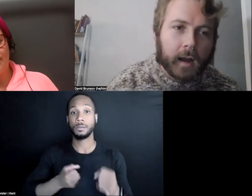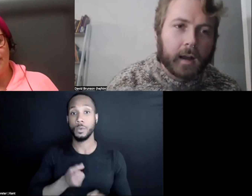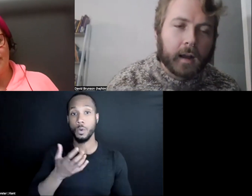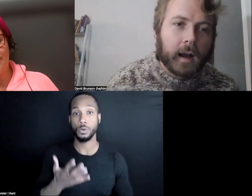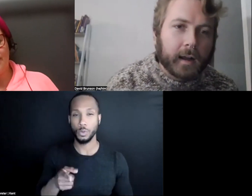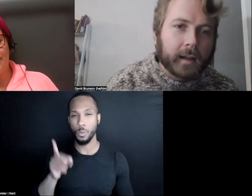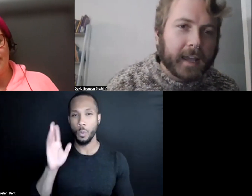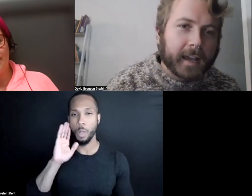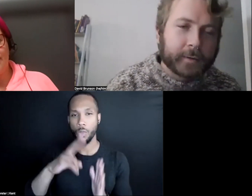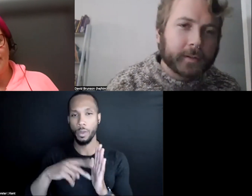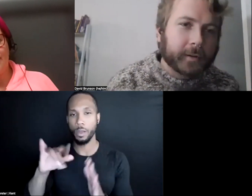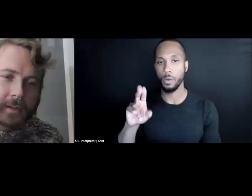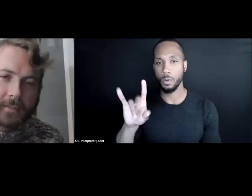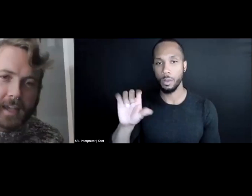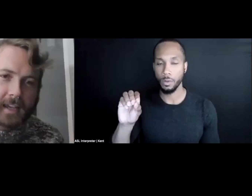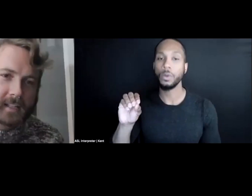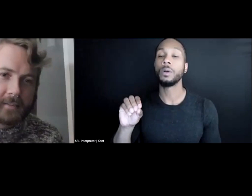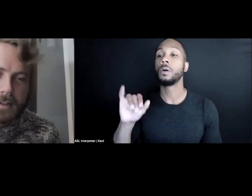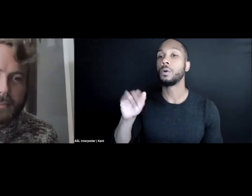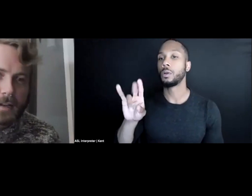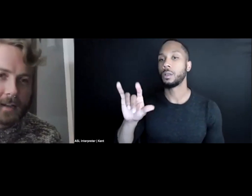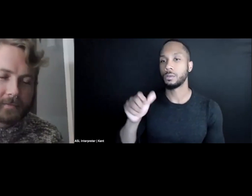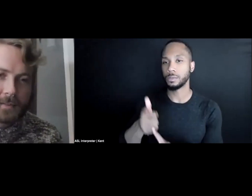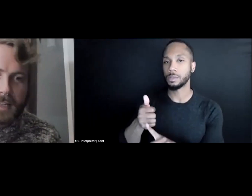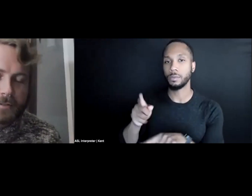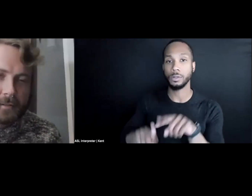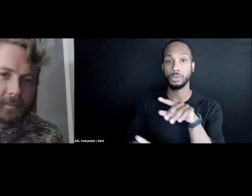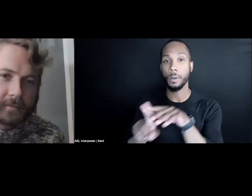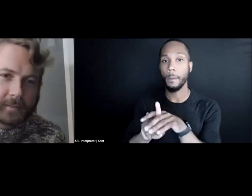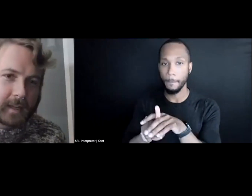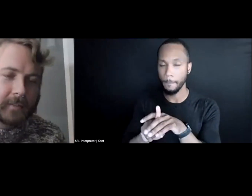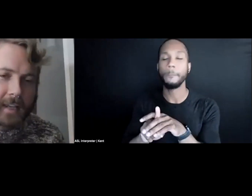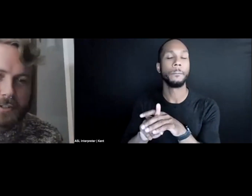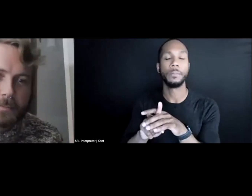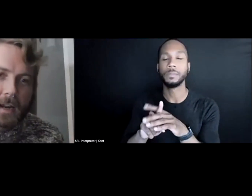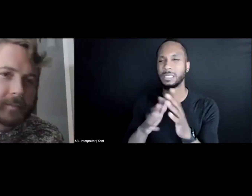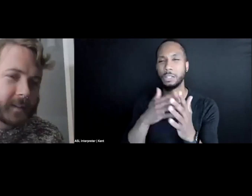Uh yeah, Julio couldn't make it because of a scheduling conflict, but I'm just going